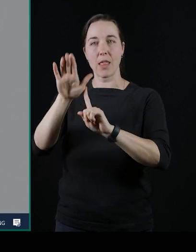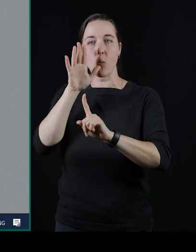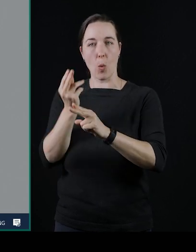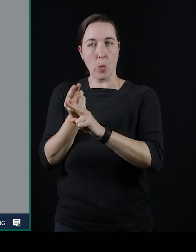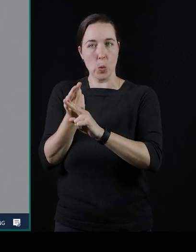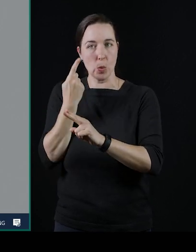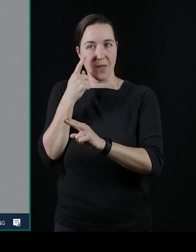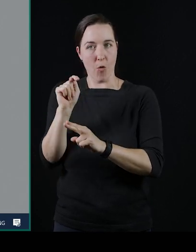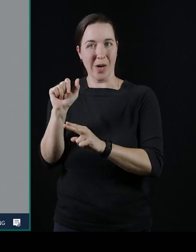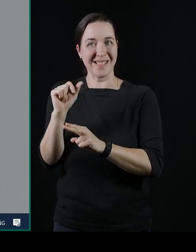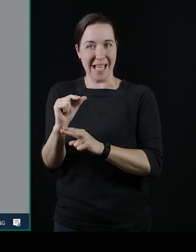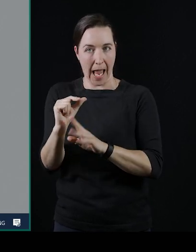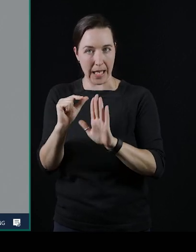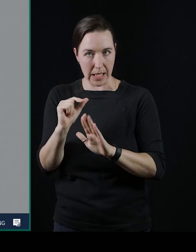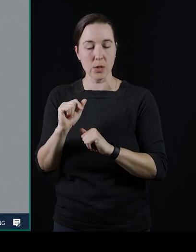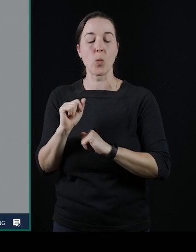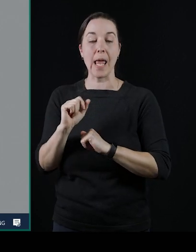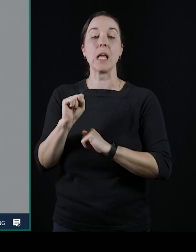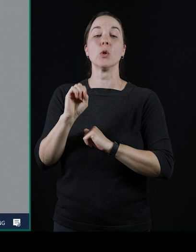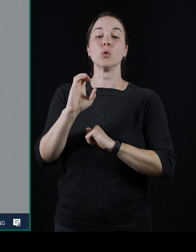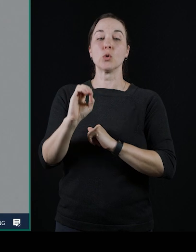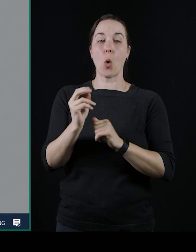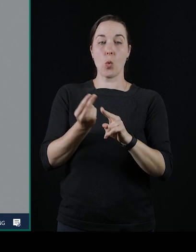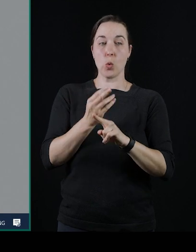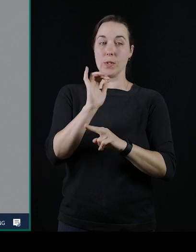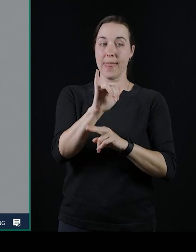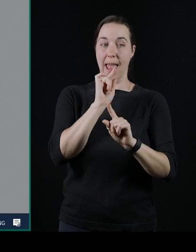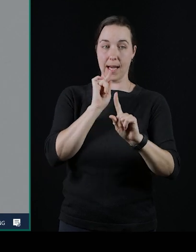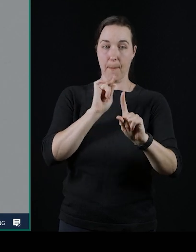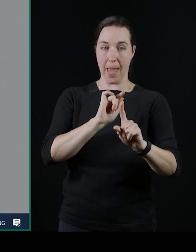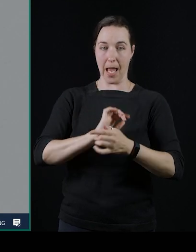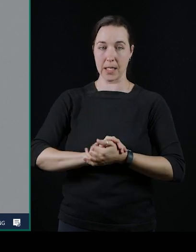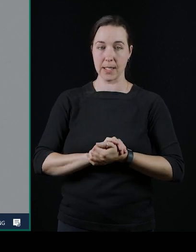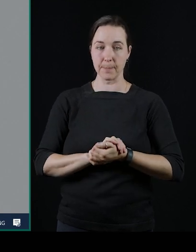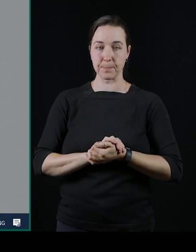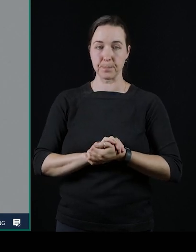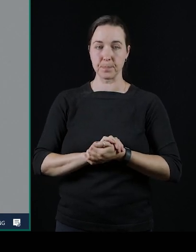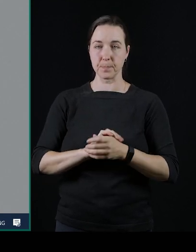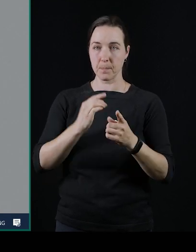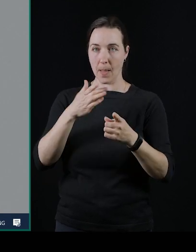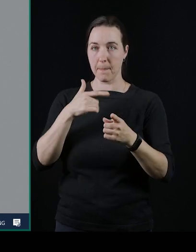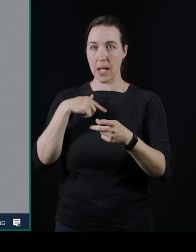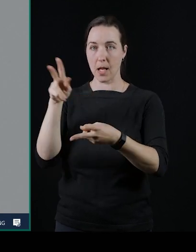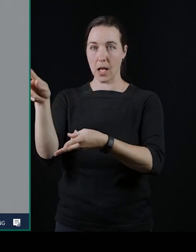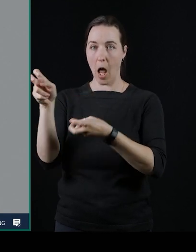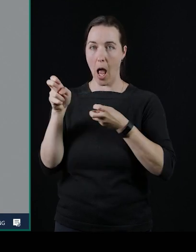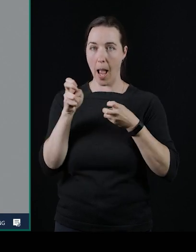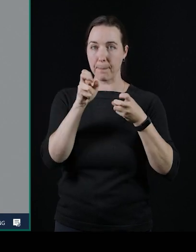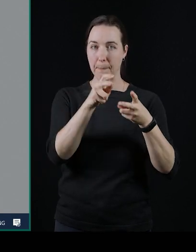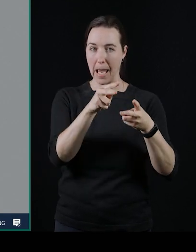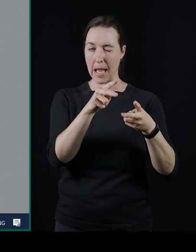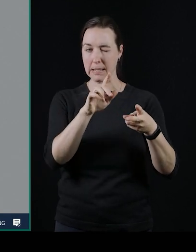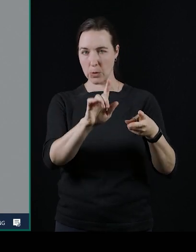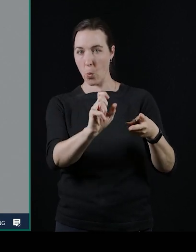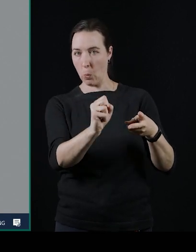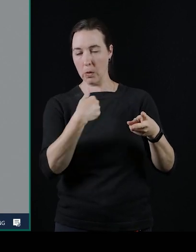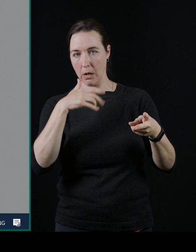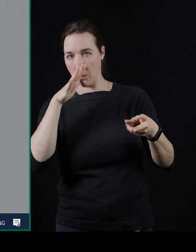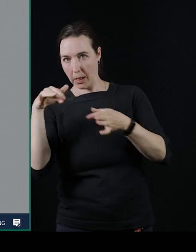it's the URL that we will use to target the image. So we're going to use this domain, let me paste it and then I'll explain about it.